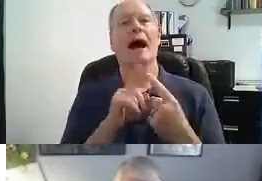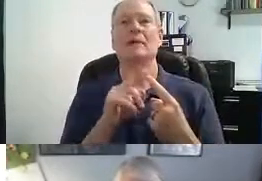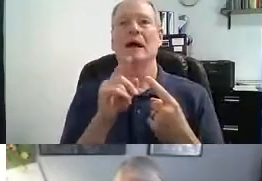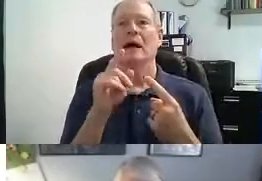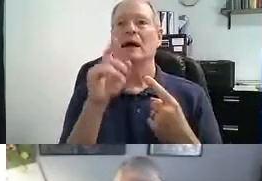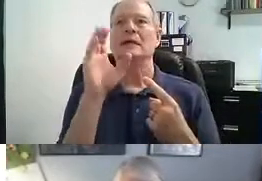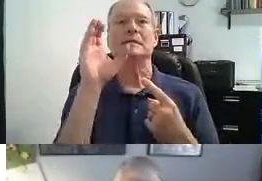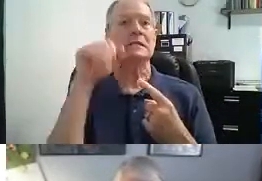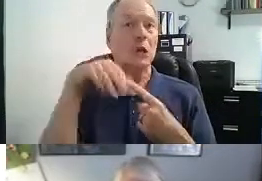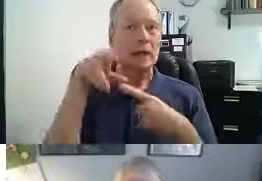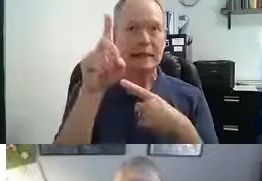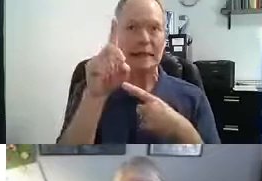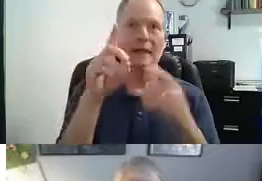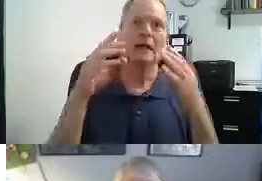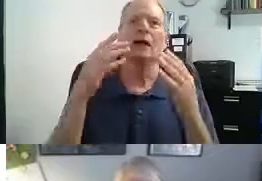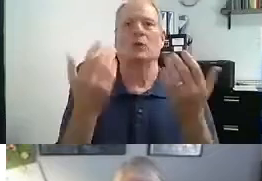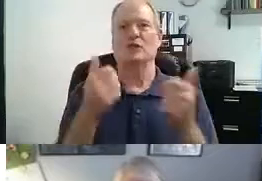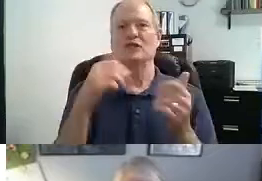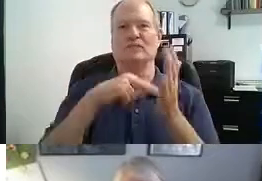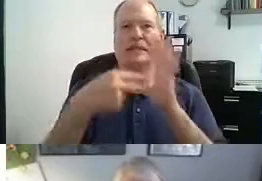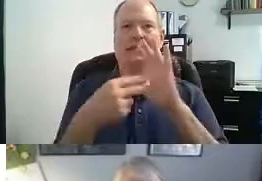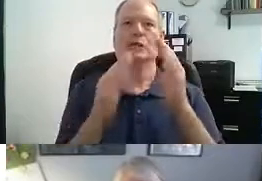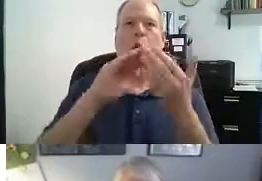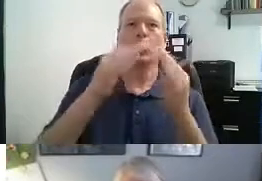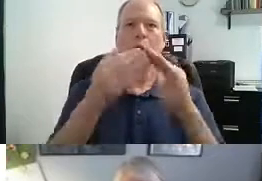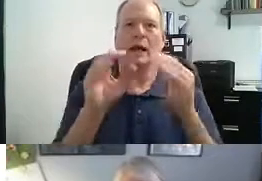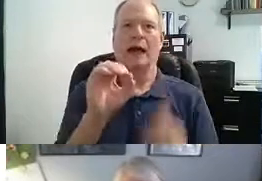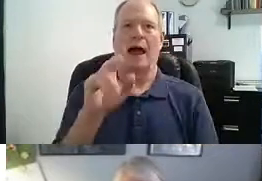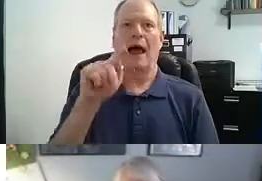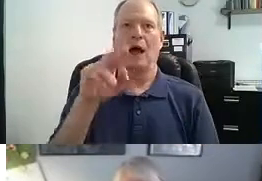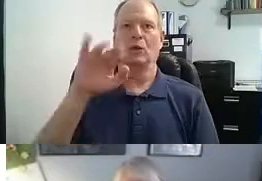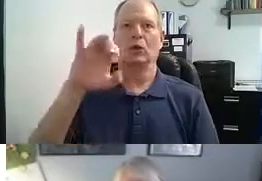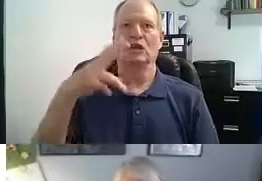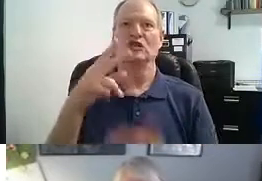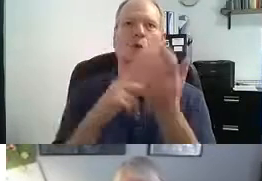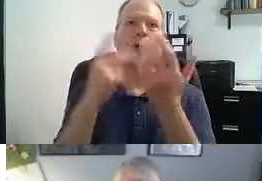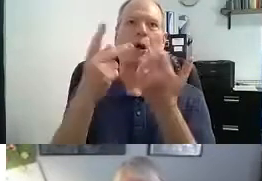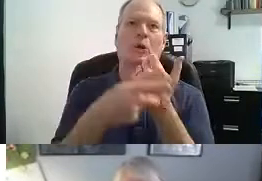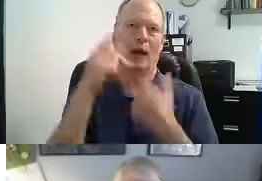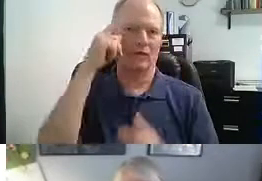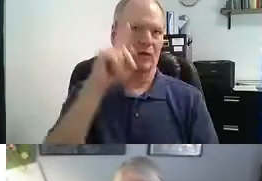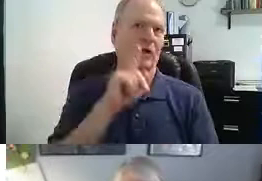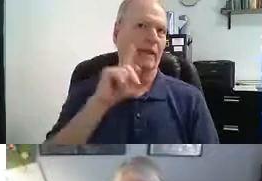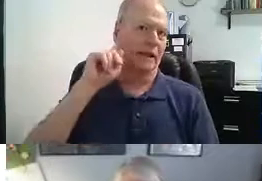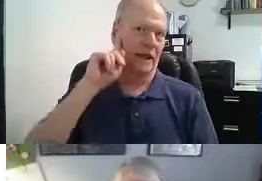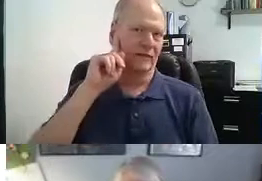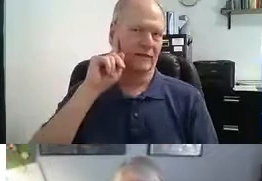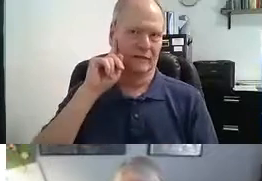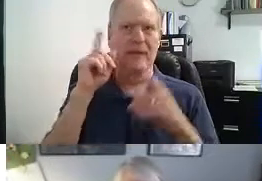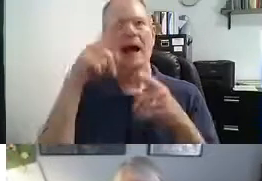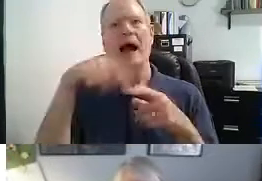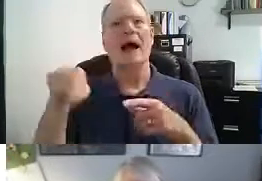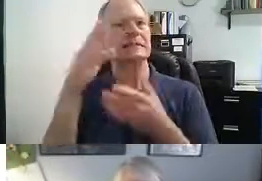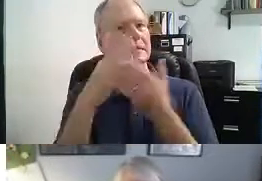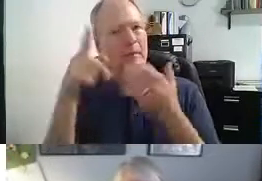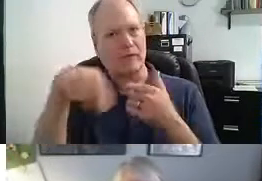As for COPD, which means Community Outreach Program for the Deaf.